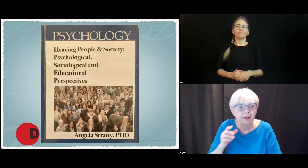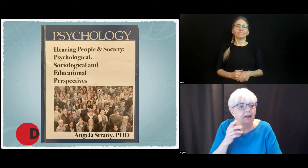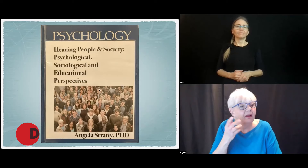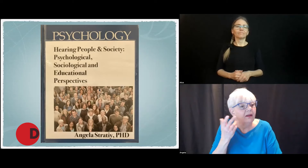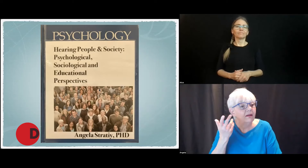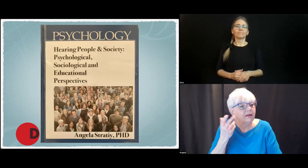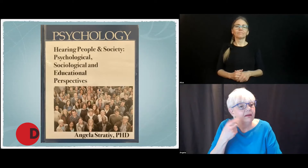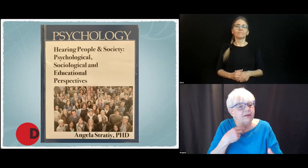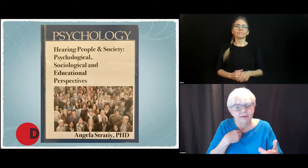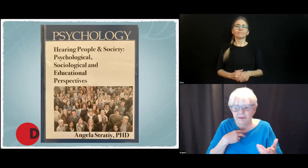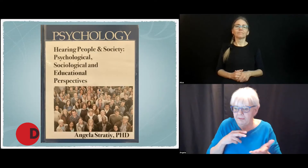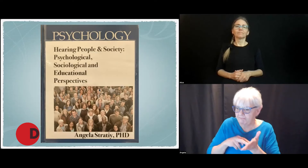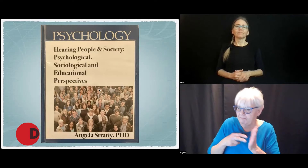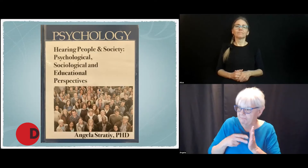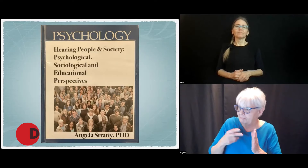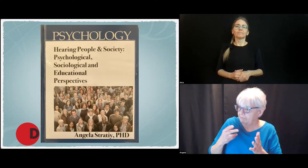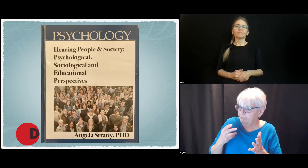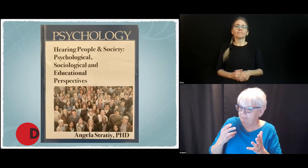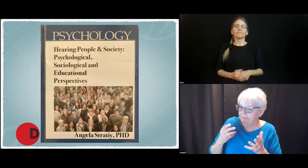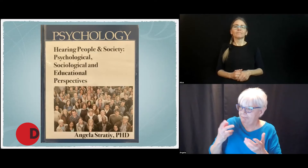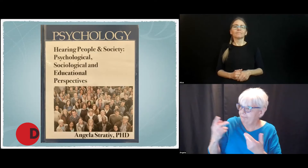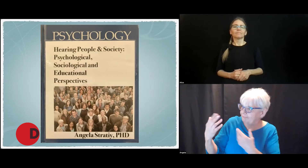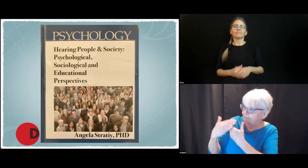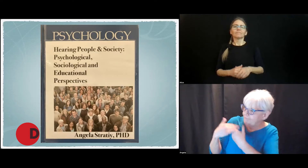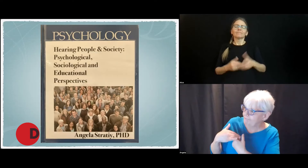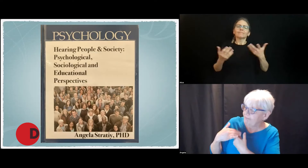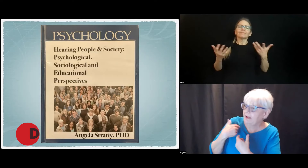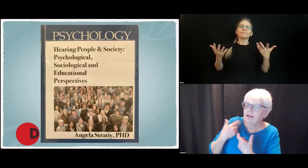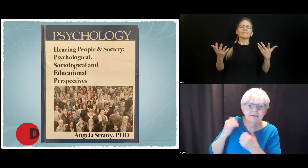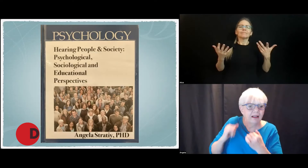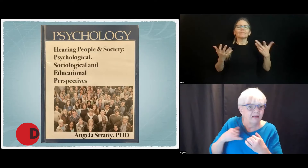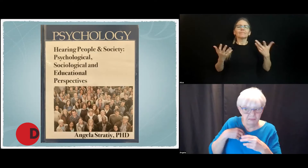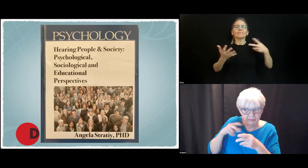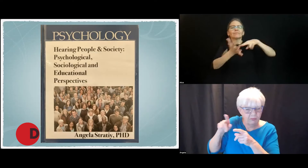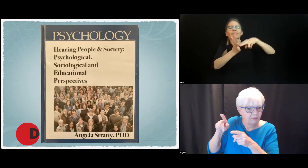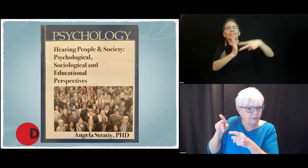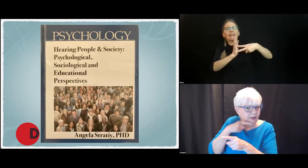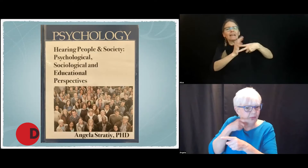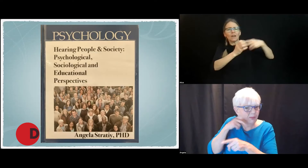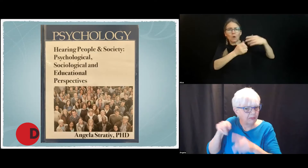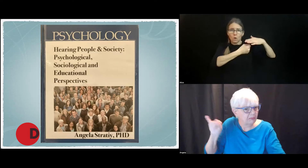I mean, they oppressed us, but I’m also pointing the finger back at them,